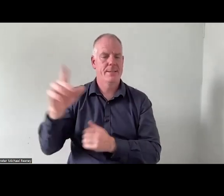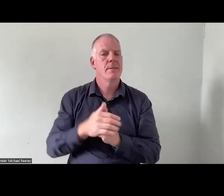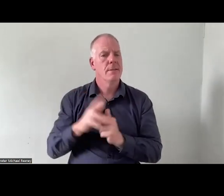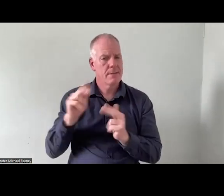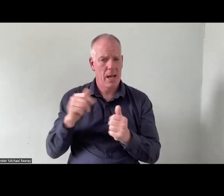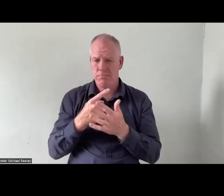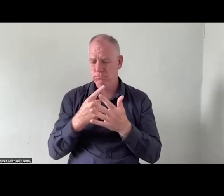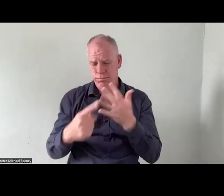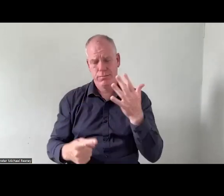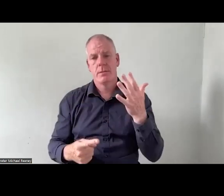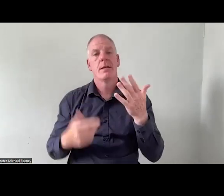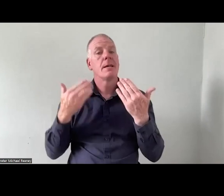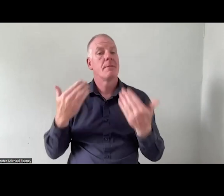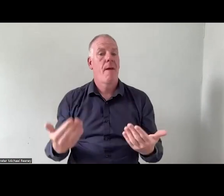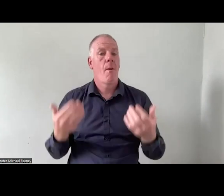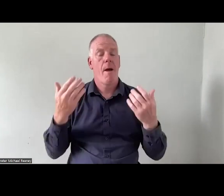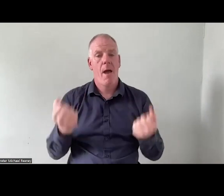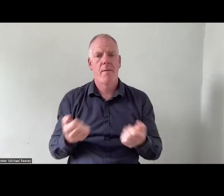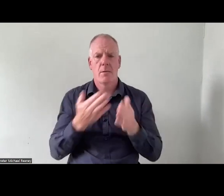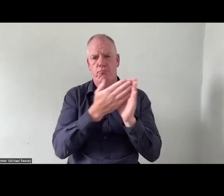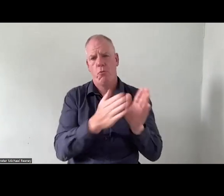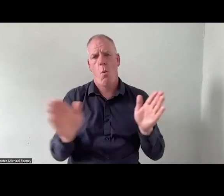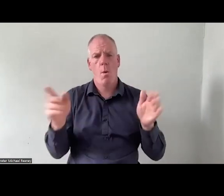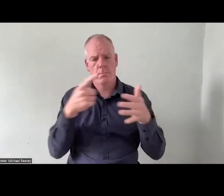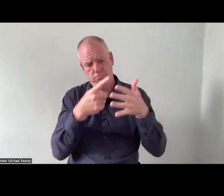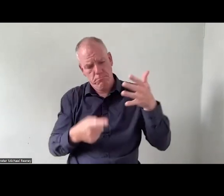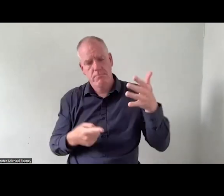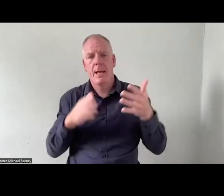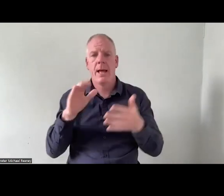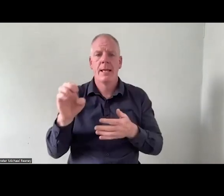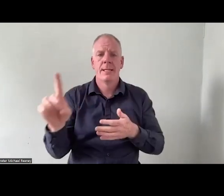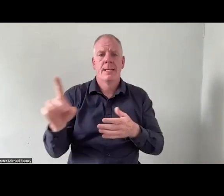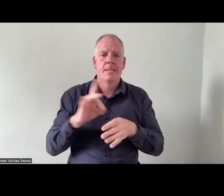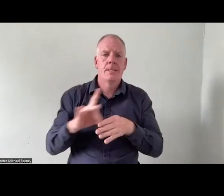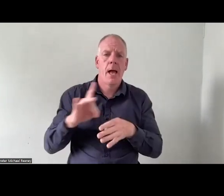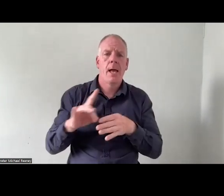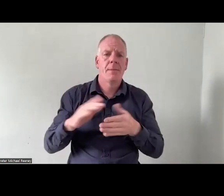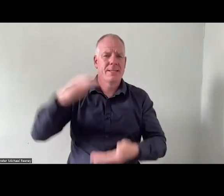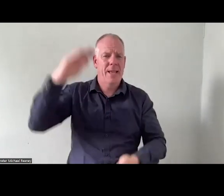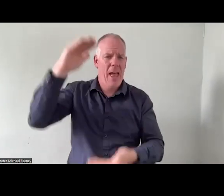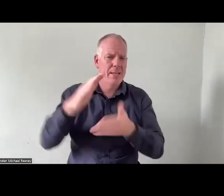We now have a wide range of LED displays of different sizes,